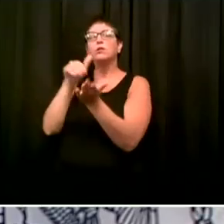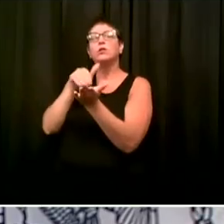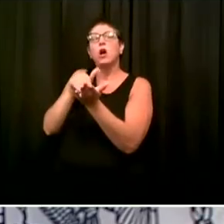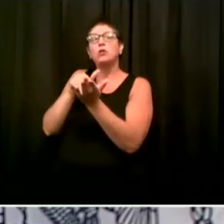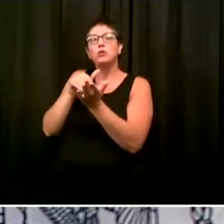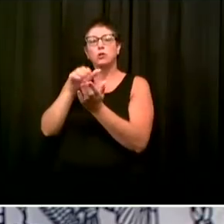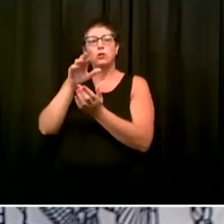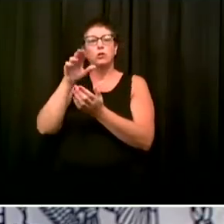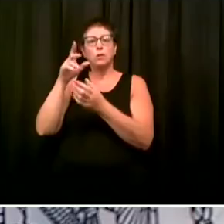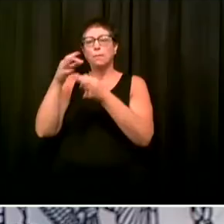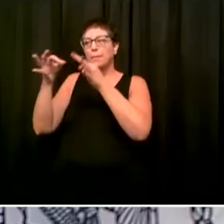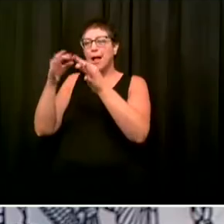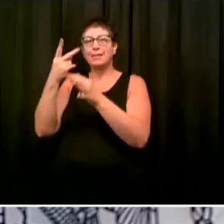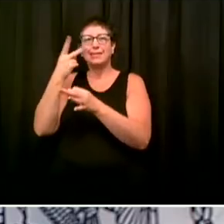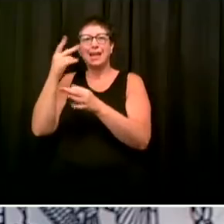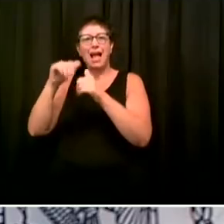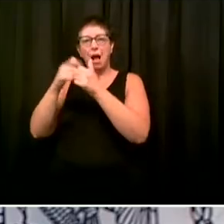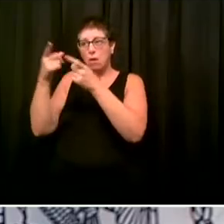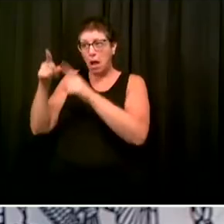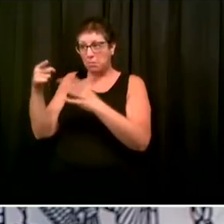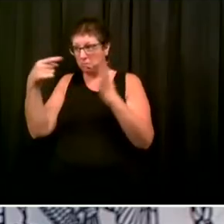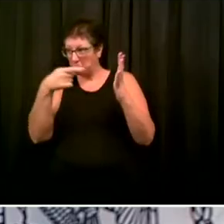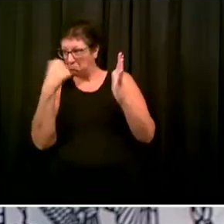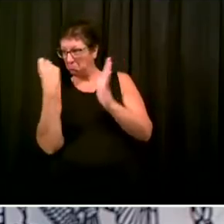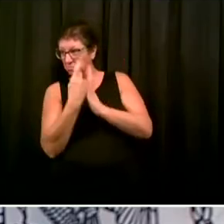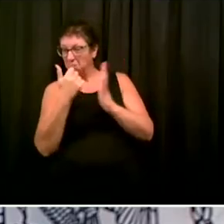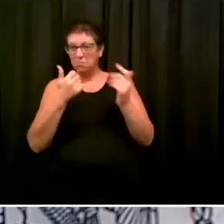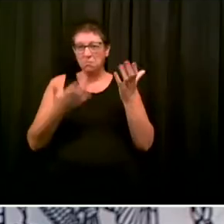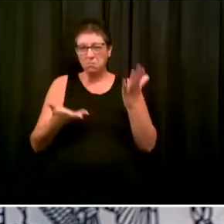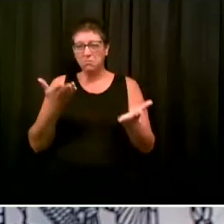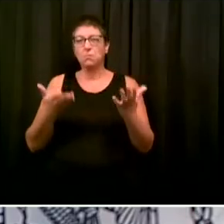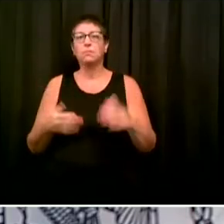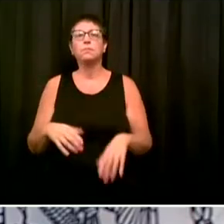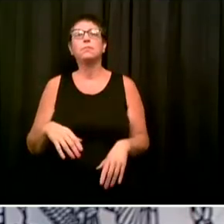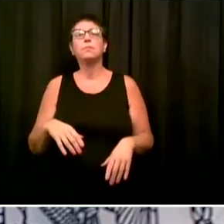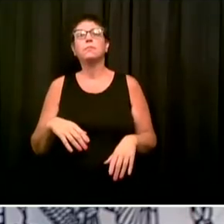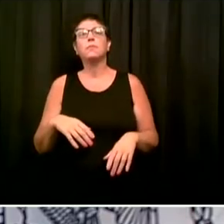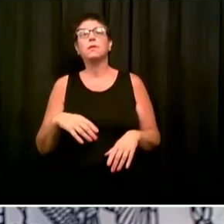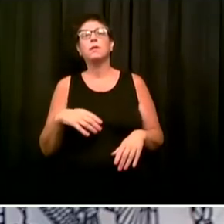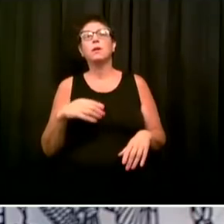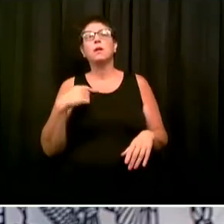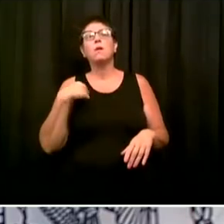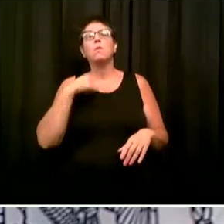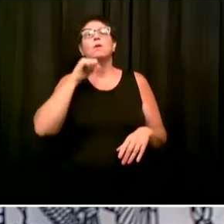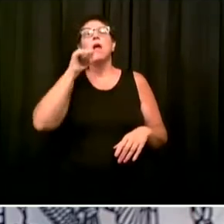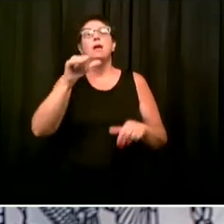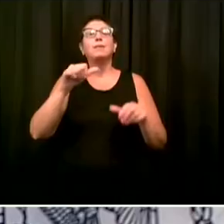I AM SURE THE DOCTOR